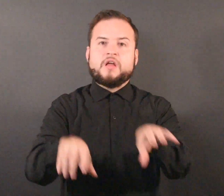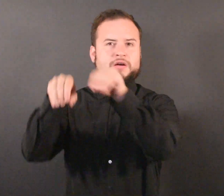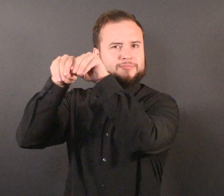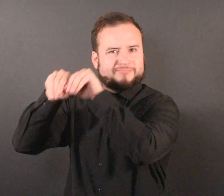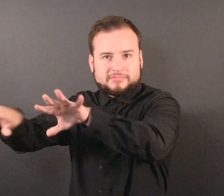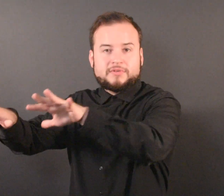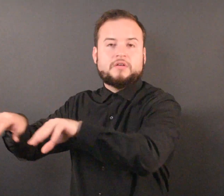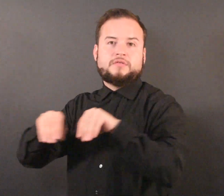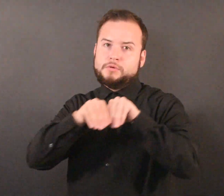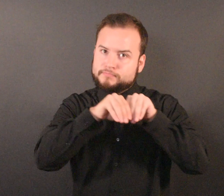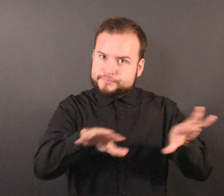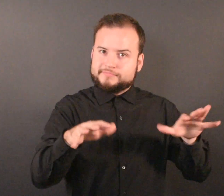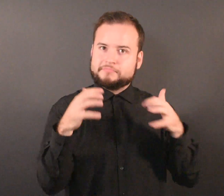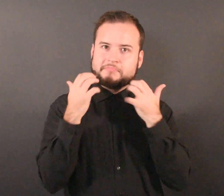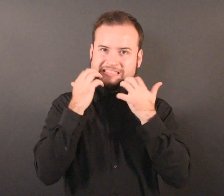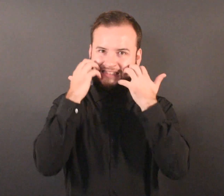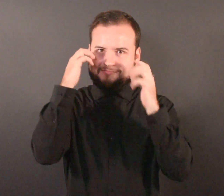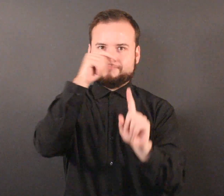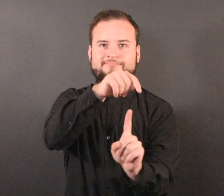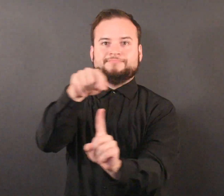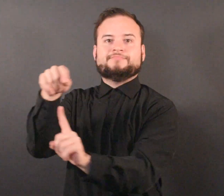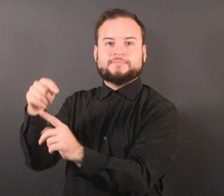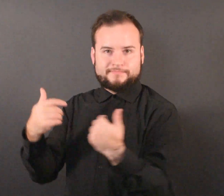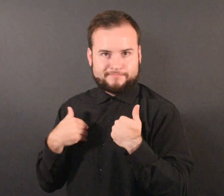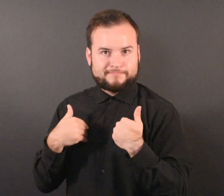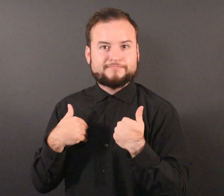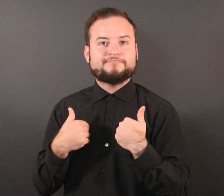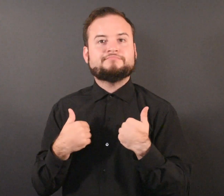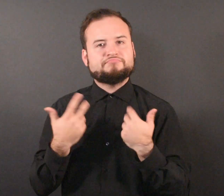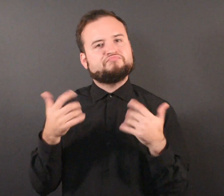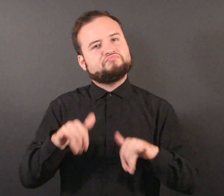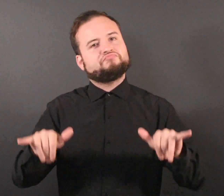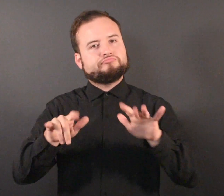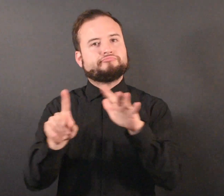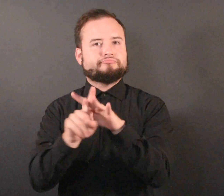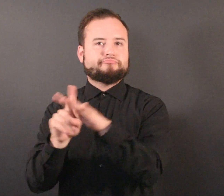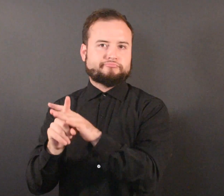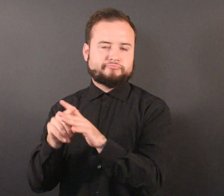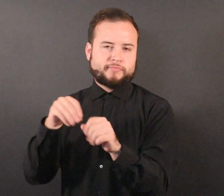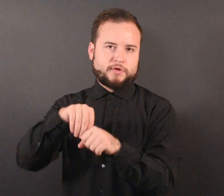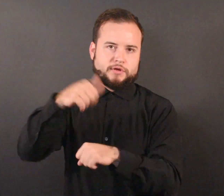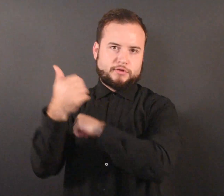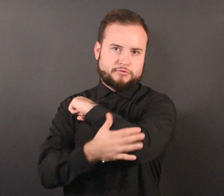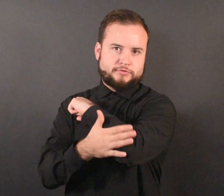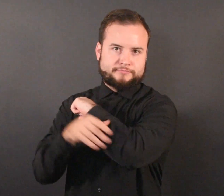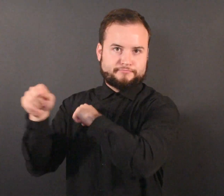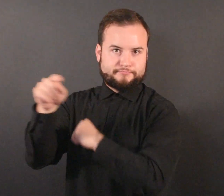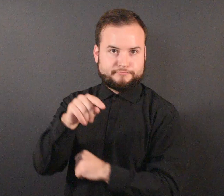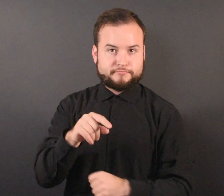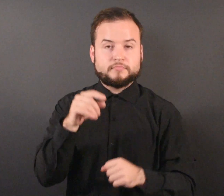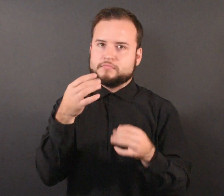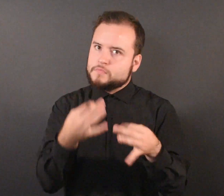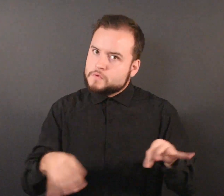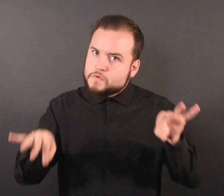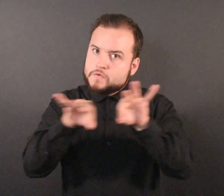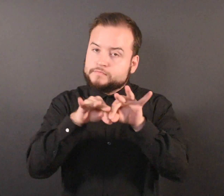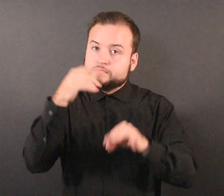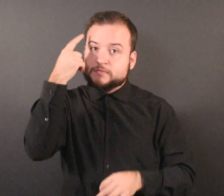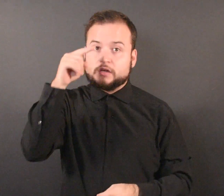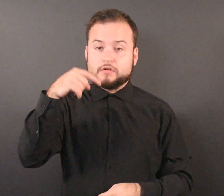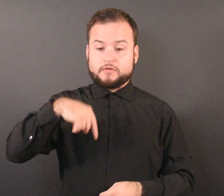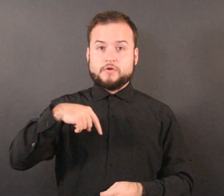common in other countries, so it is important for anyone from the U.S. traveling overseas